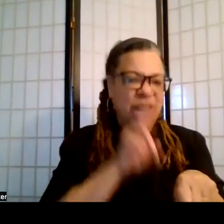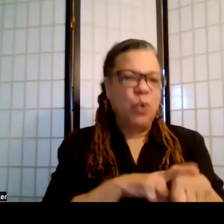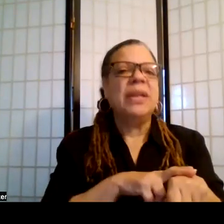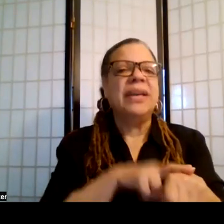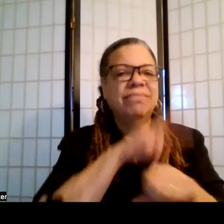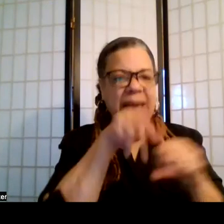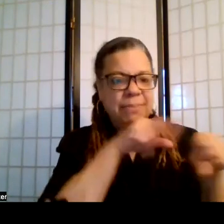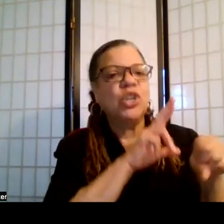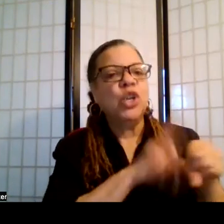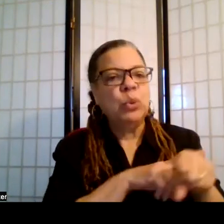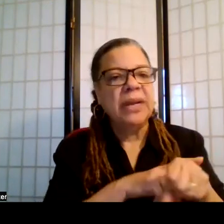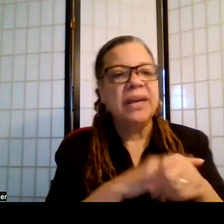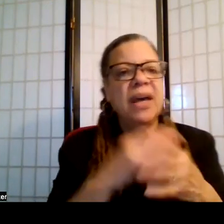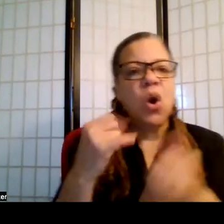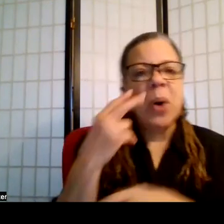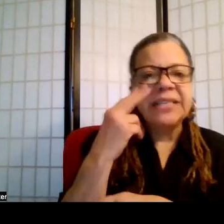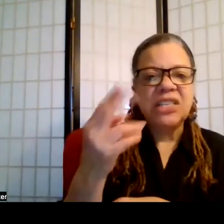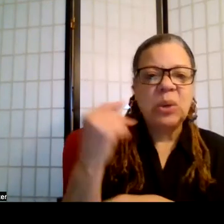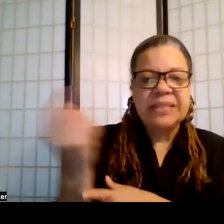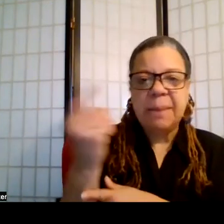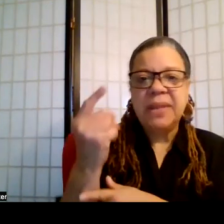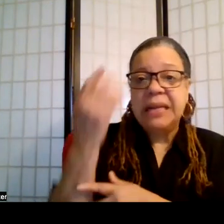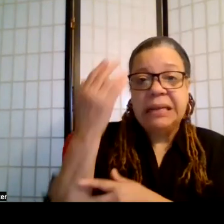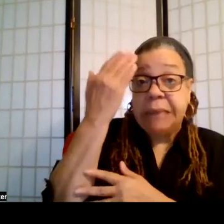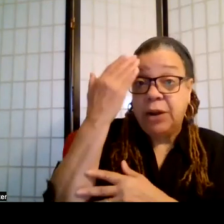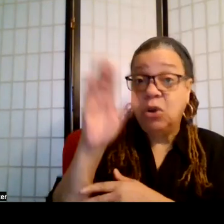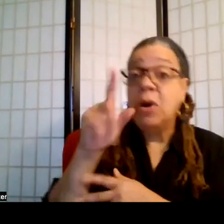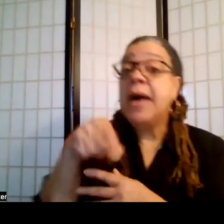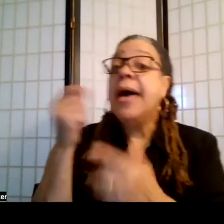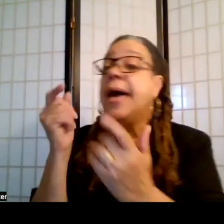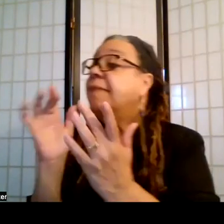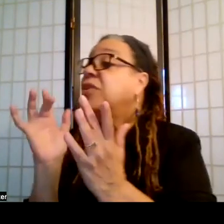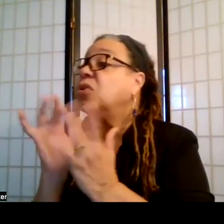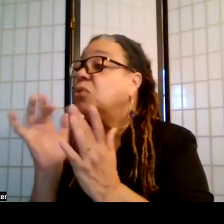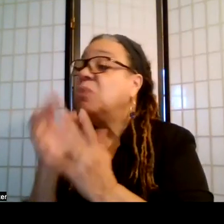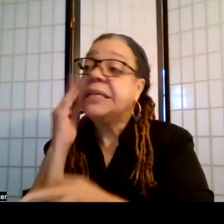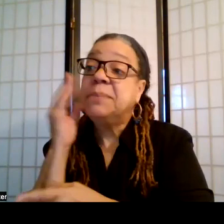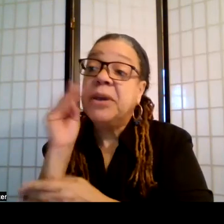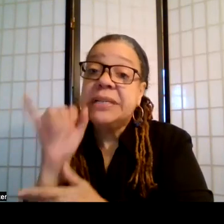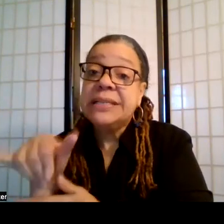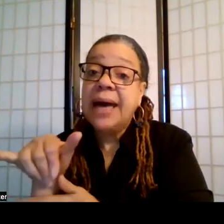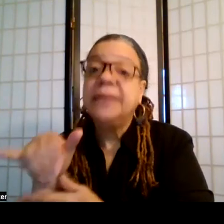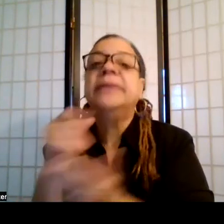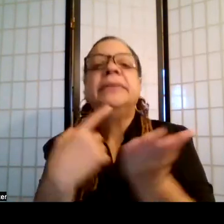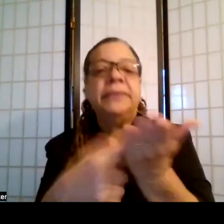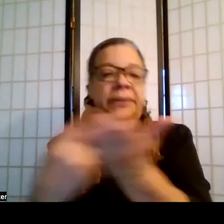Or, I've come across this thing, and I don't know what it is, have you come around? Exactly. Or, or the fact is that, that you would say,